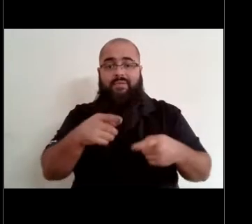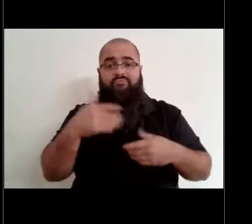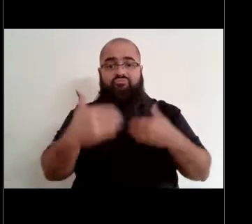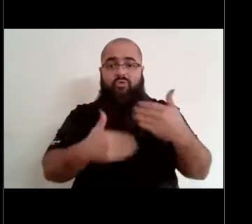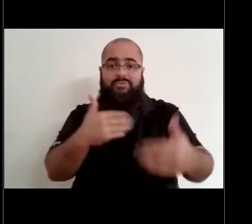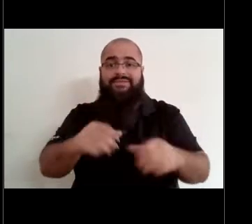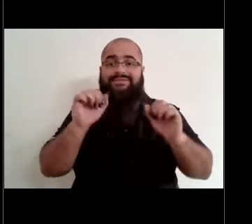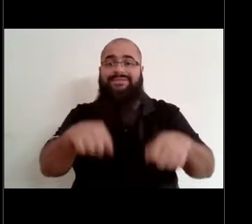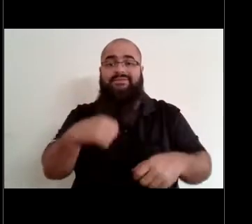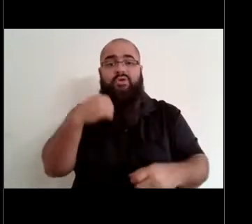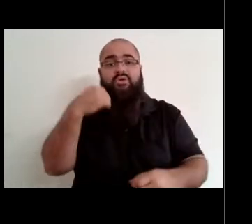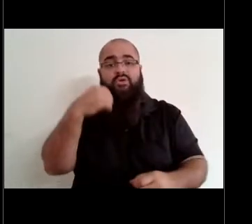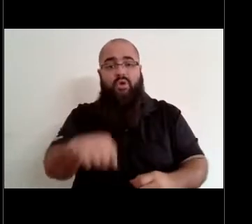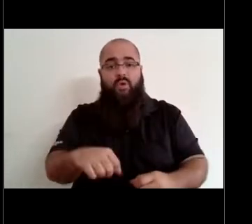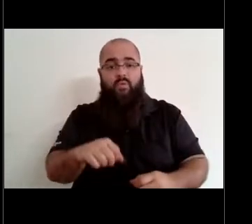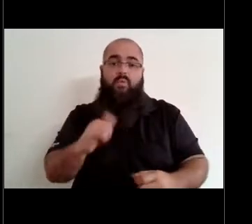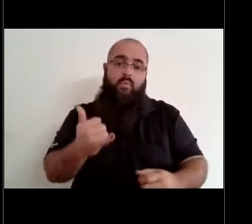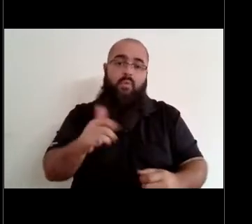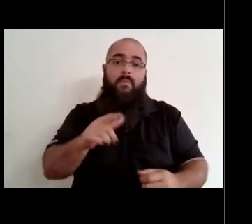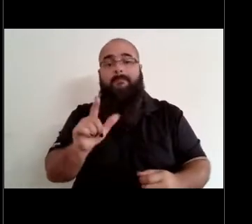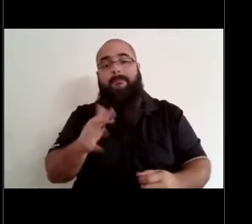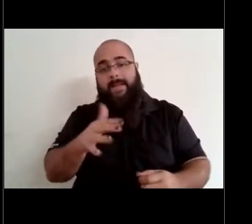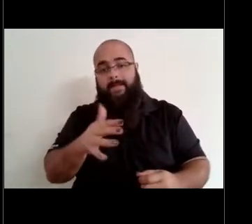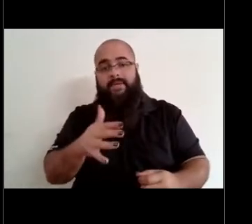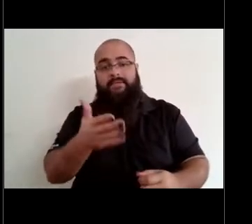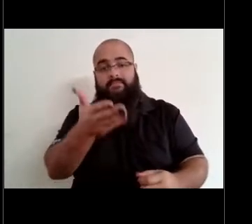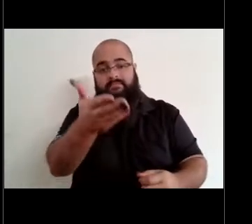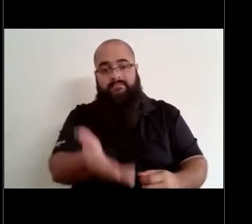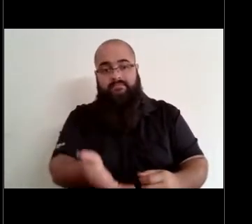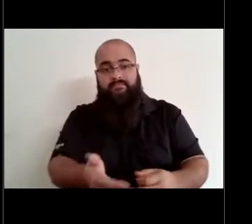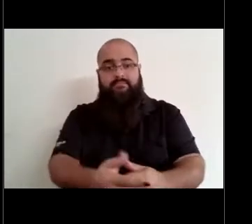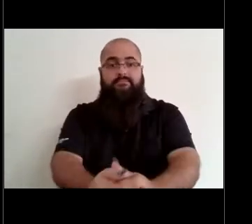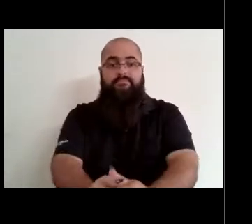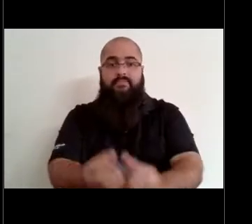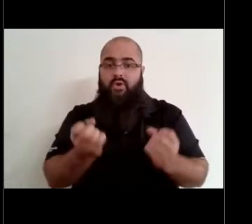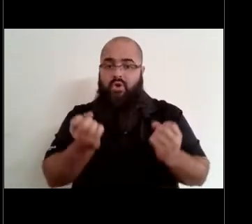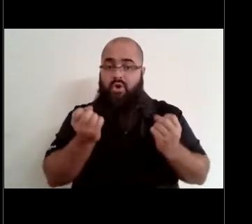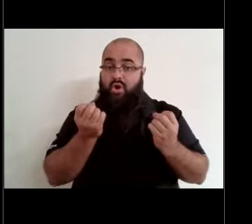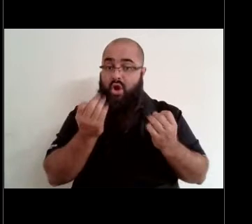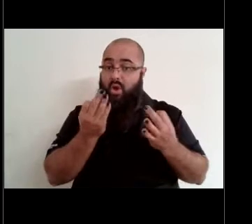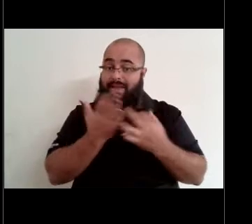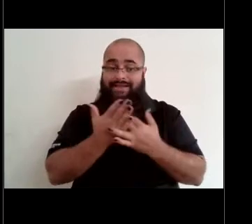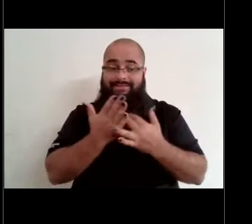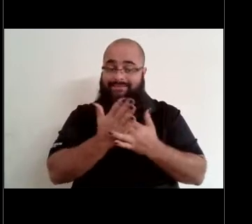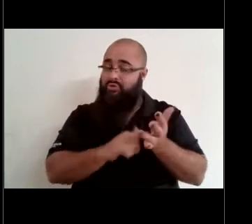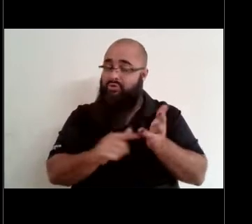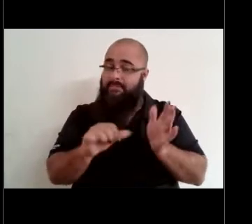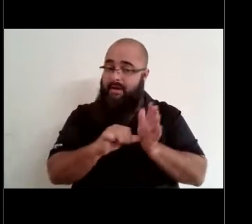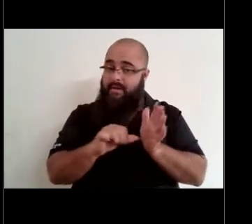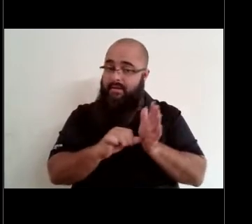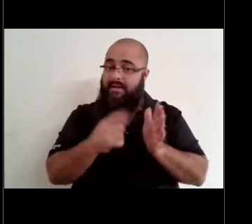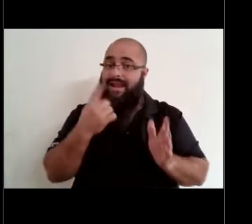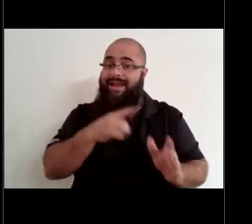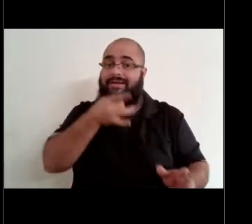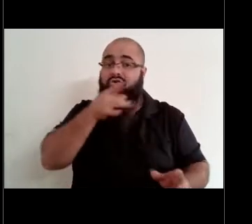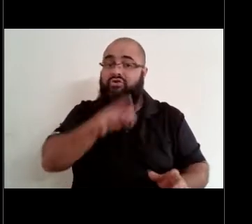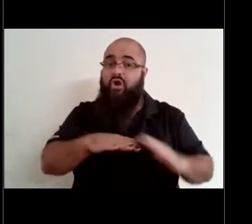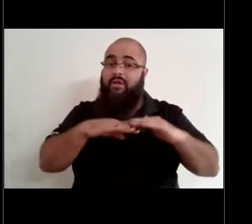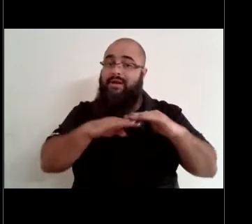We also ask if they're currently fearful of the other person or anyone else involved in their case.